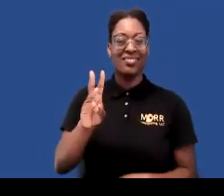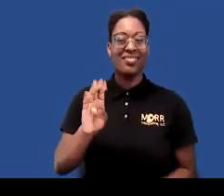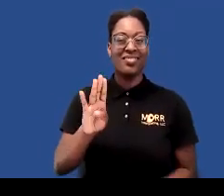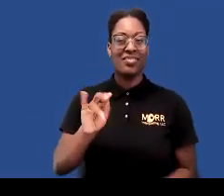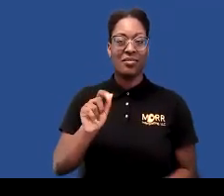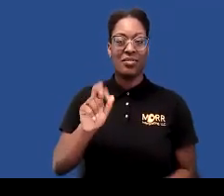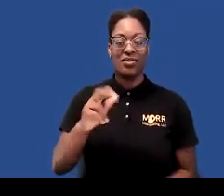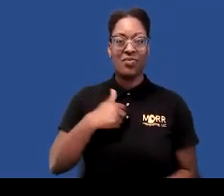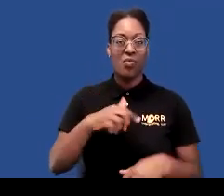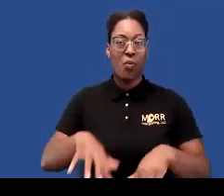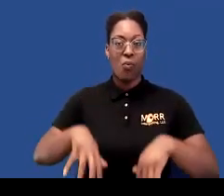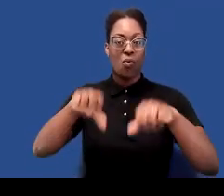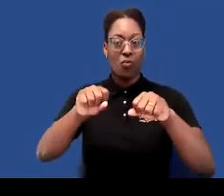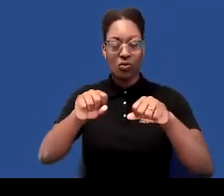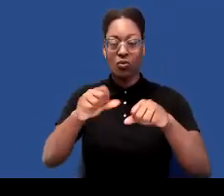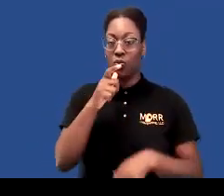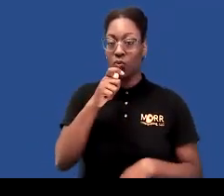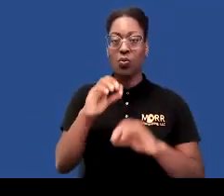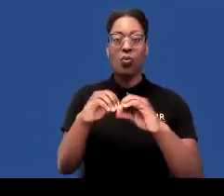Centers Association. I am Sarah,